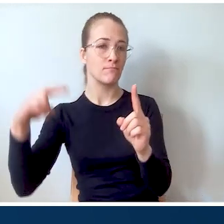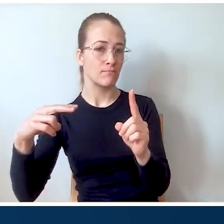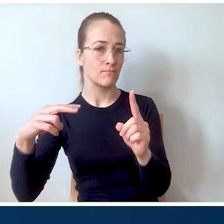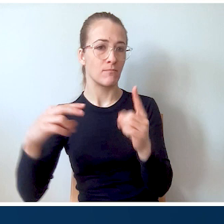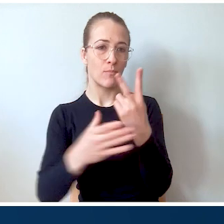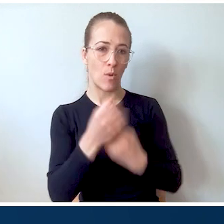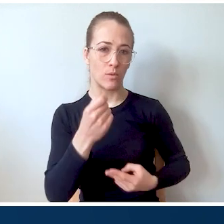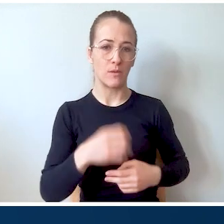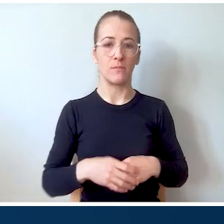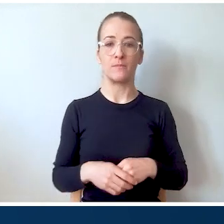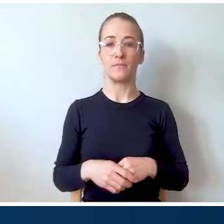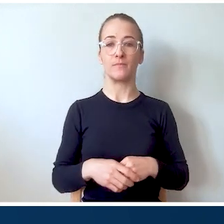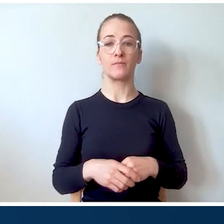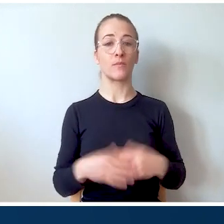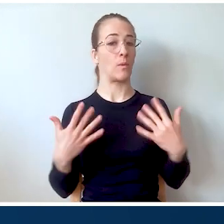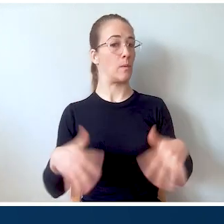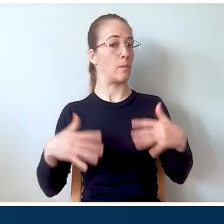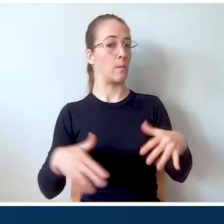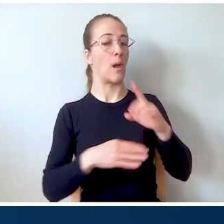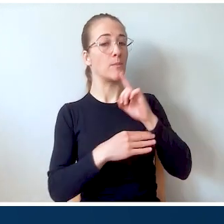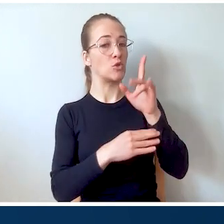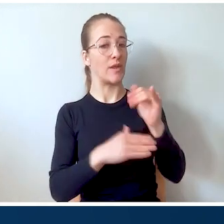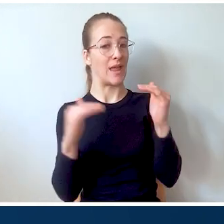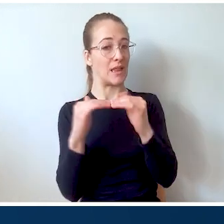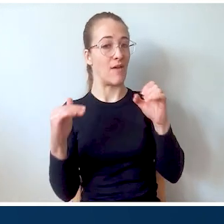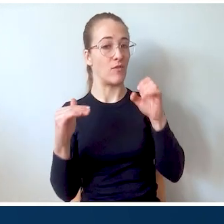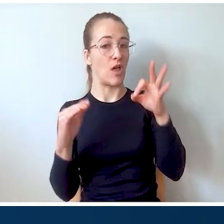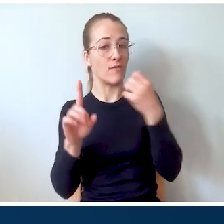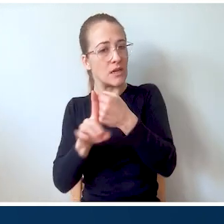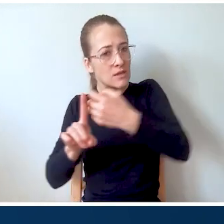I think that is... I'm sure that the level of expansion of these topics